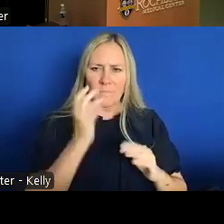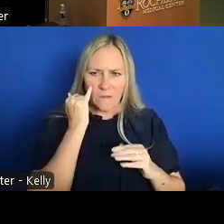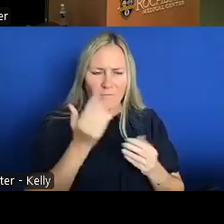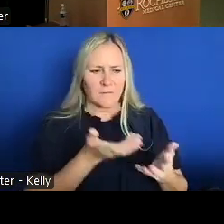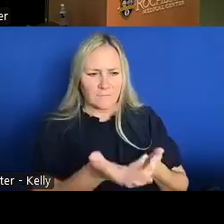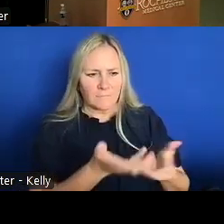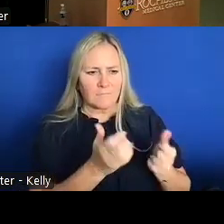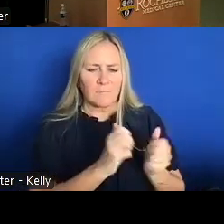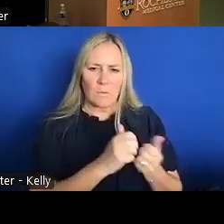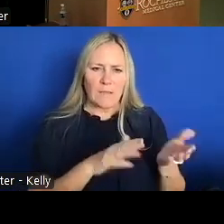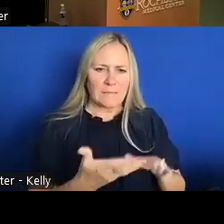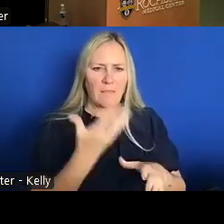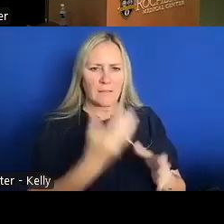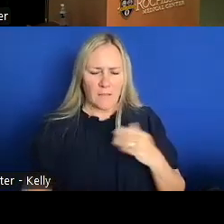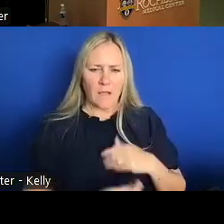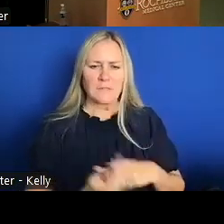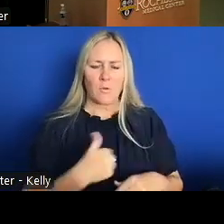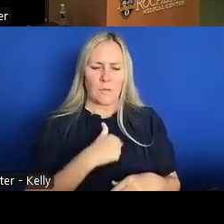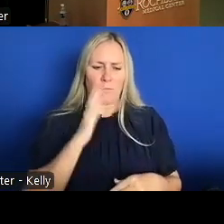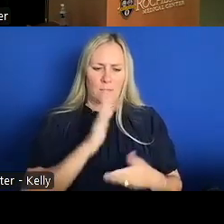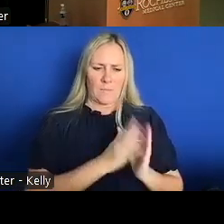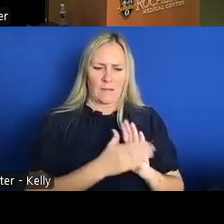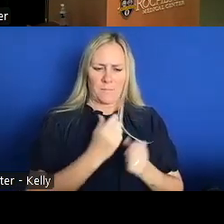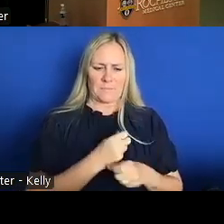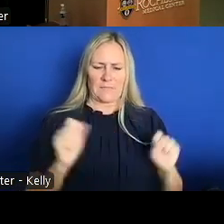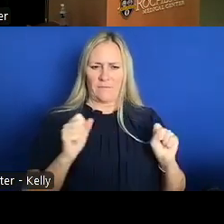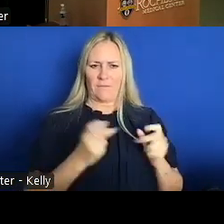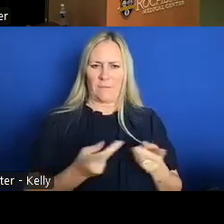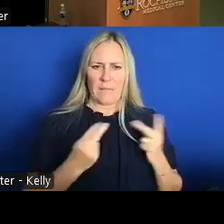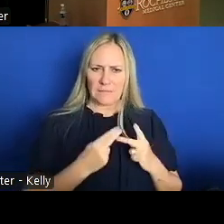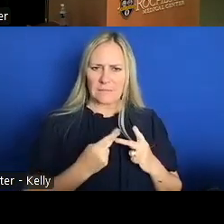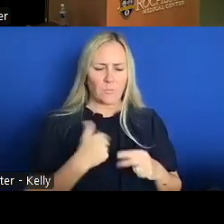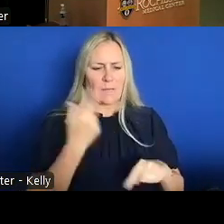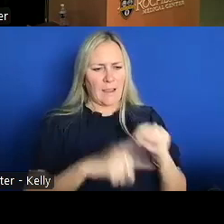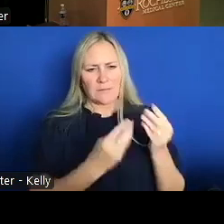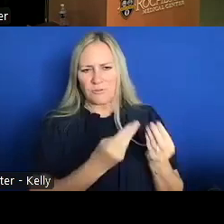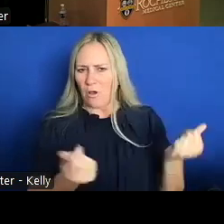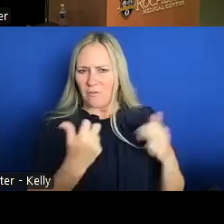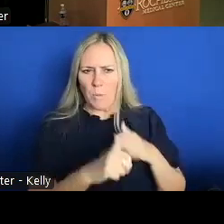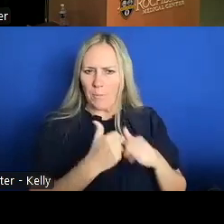problem to solve we can't fix it but we can be at their side offer compassion at listening honoring